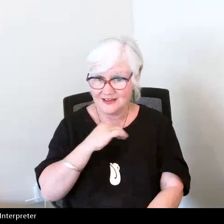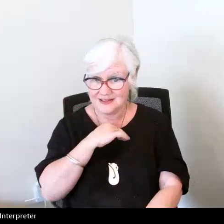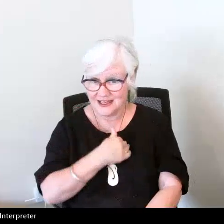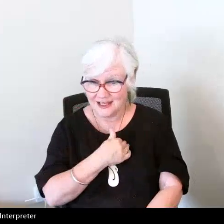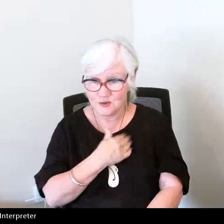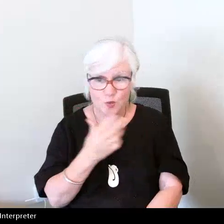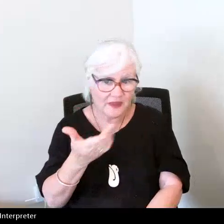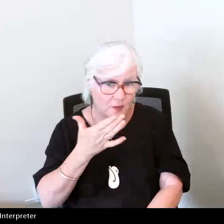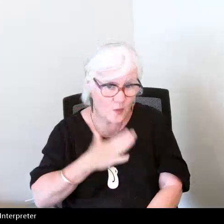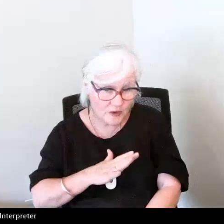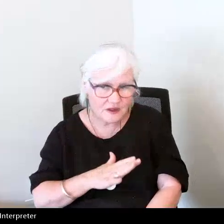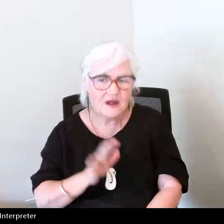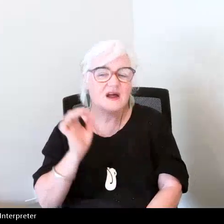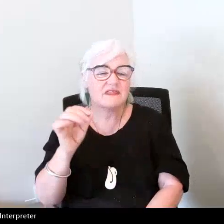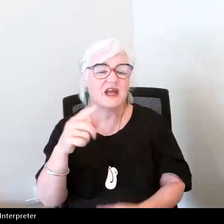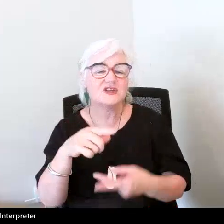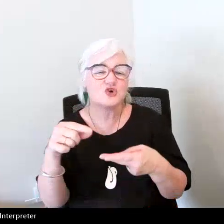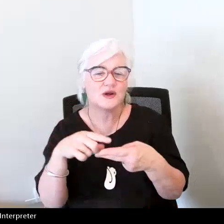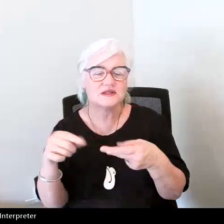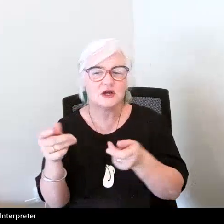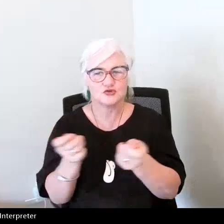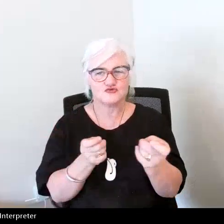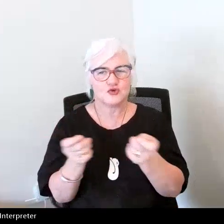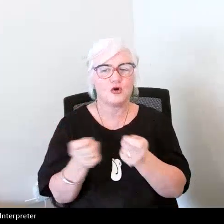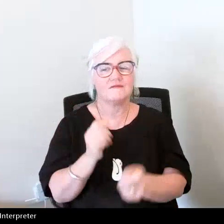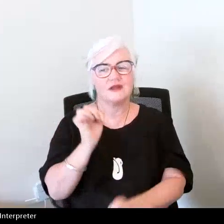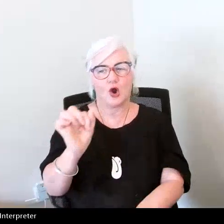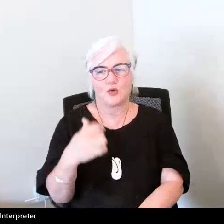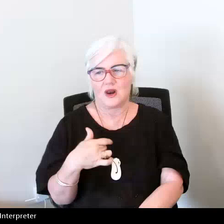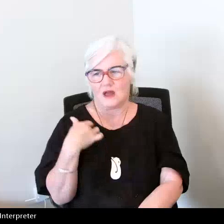for their choice and control over their life.